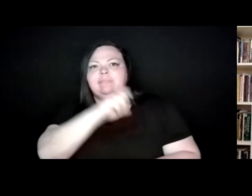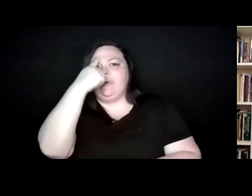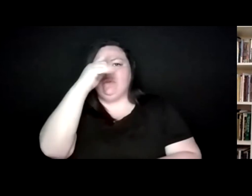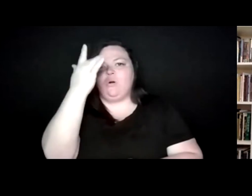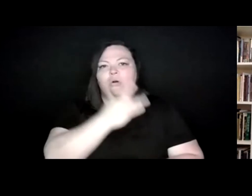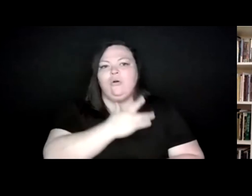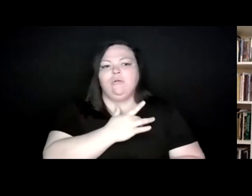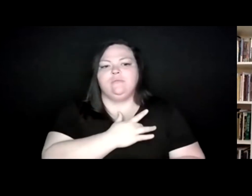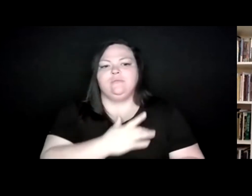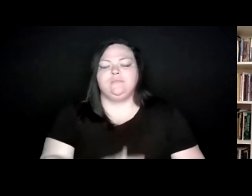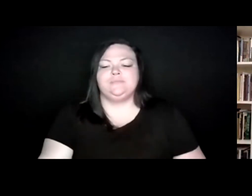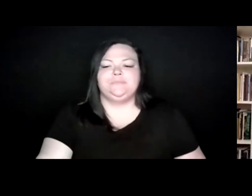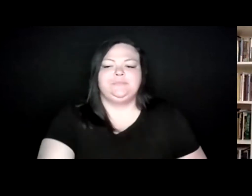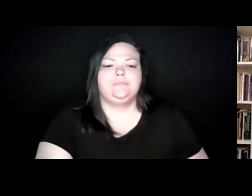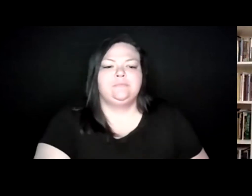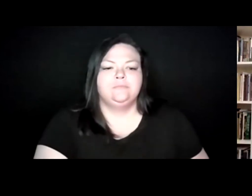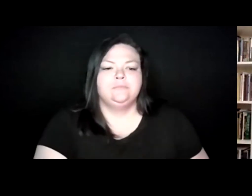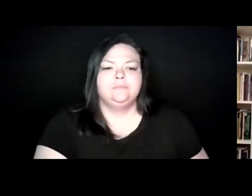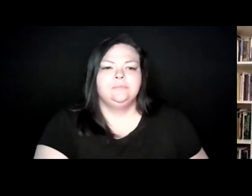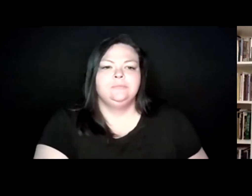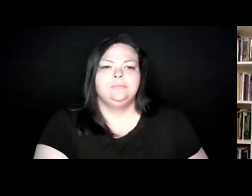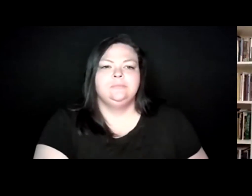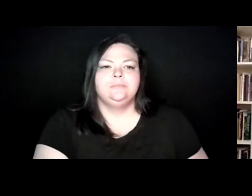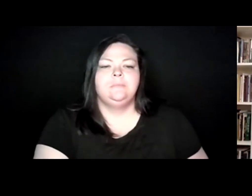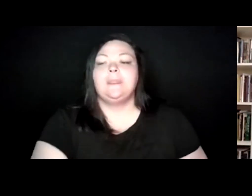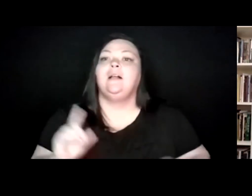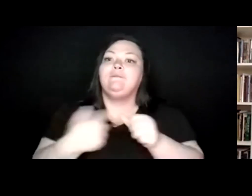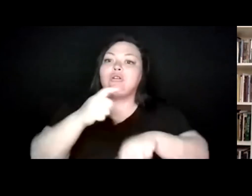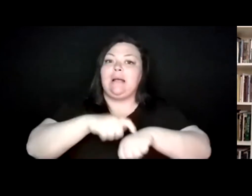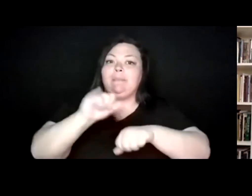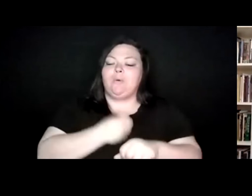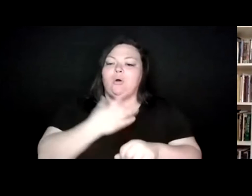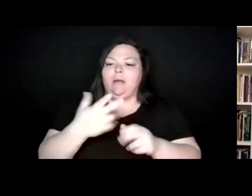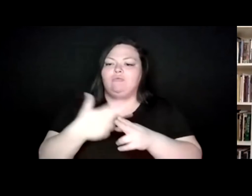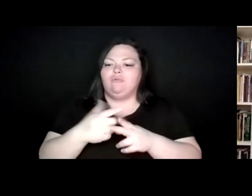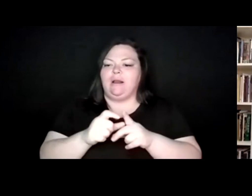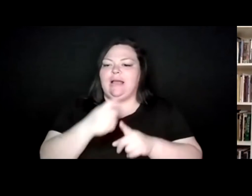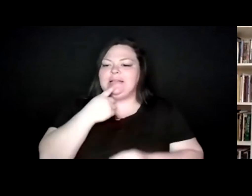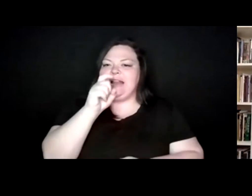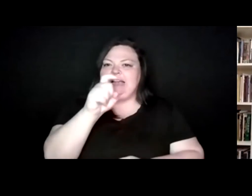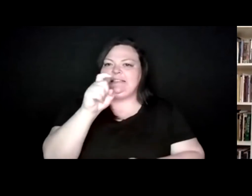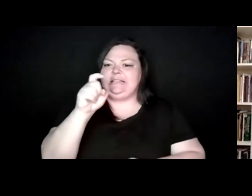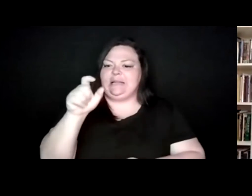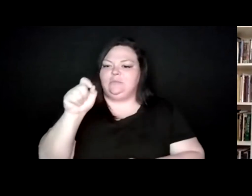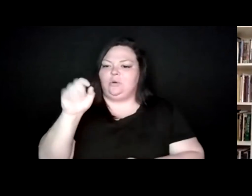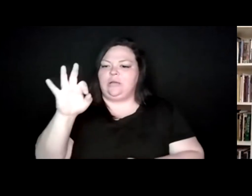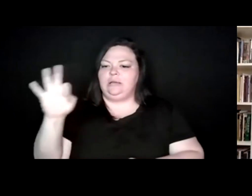The the first time I read that poem to someone I said the xxx 99 and they pointed out that